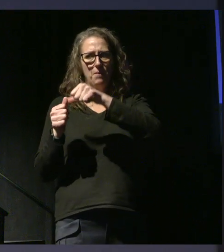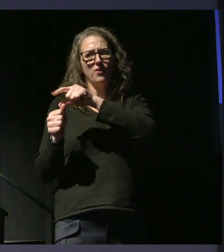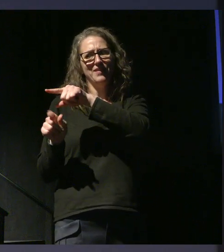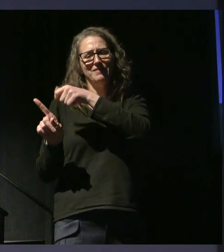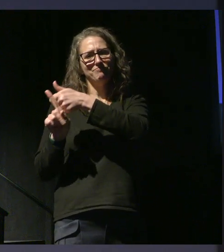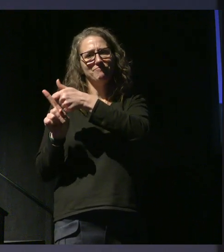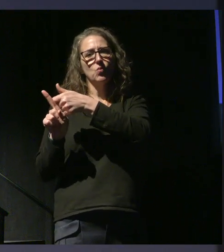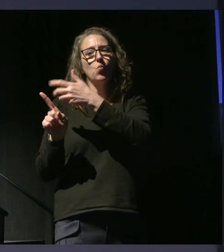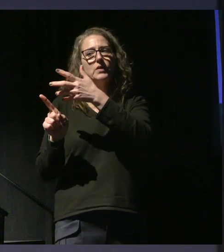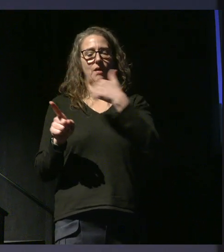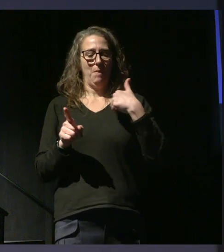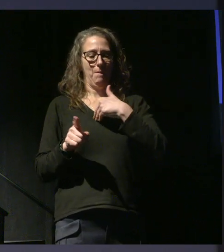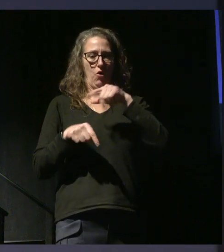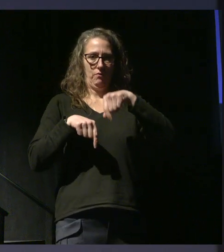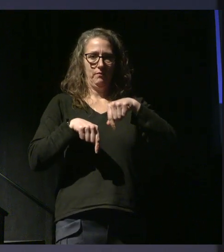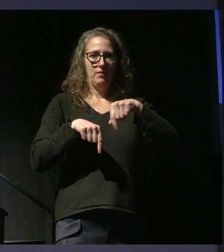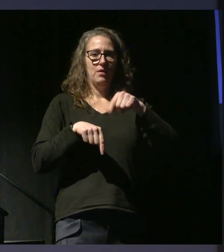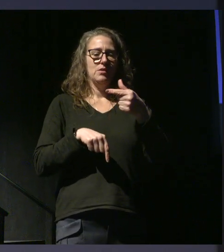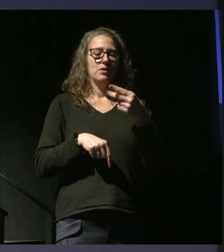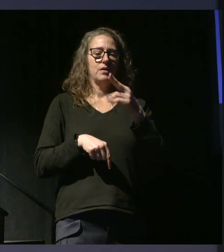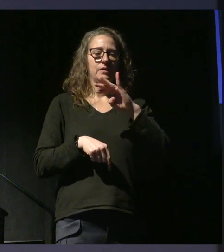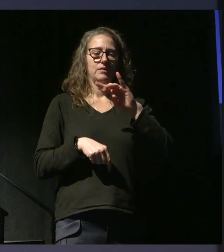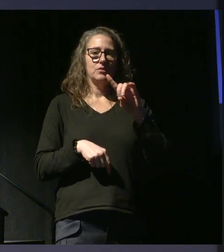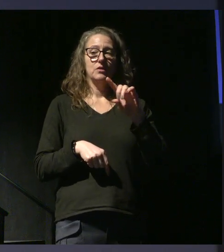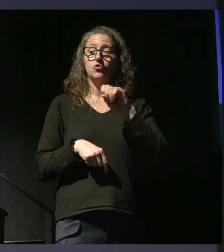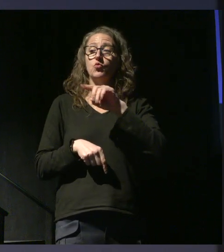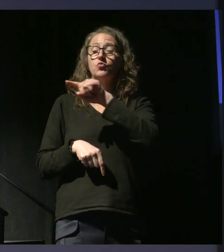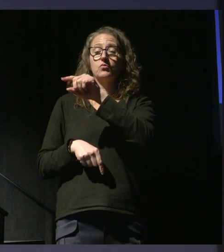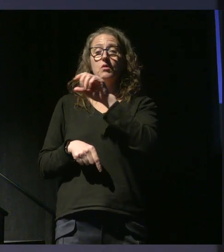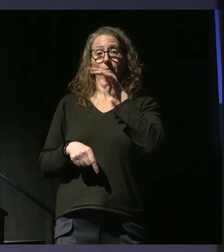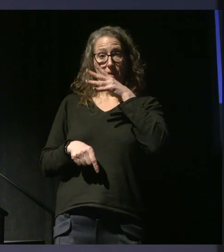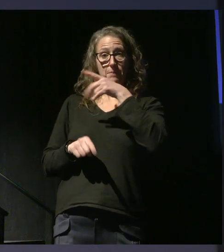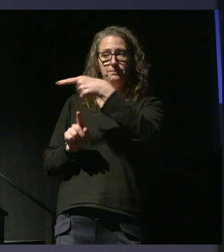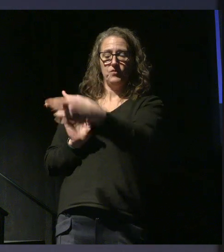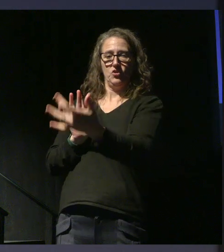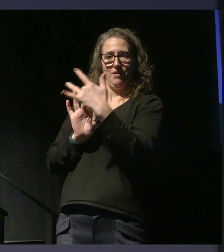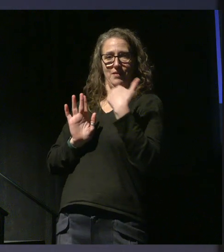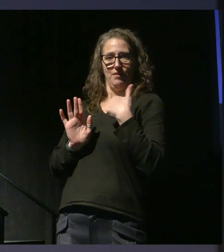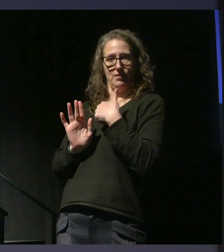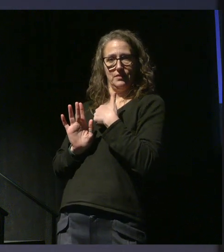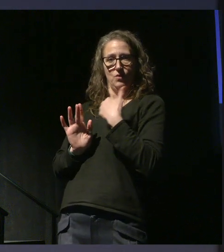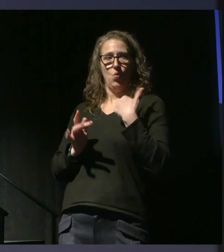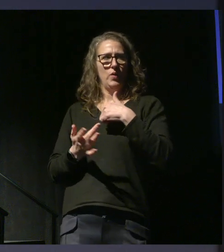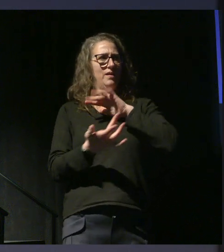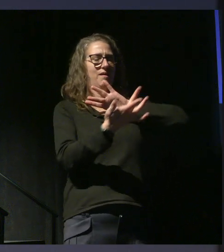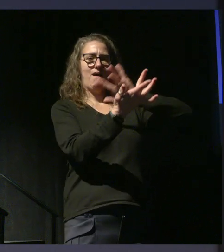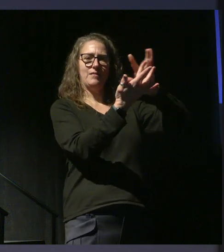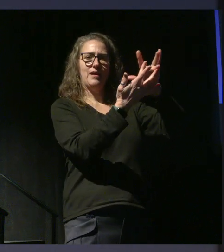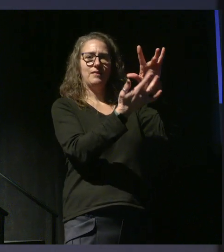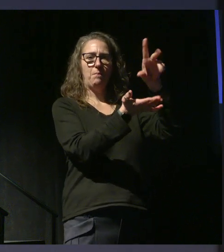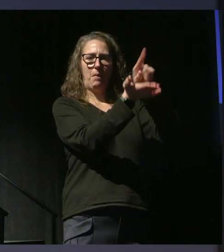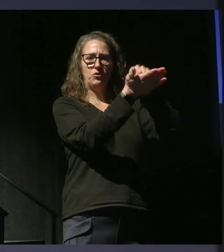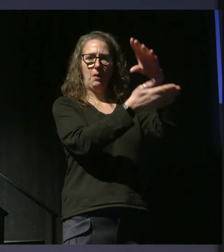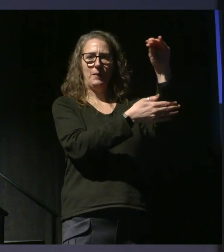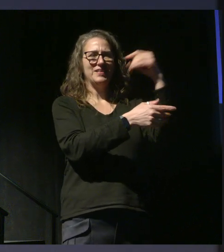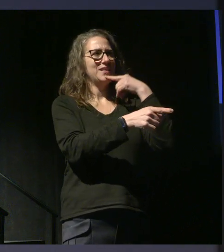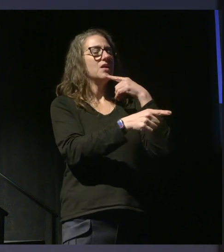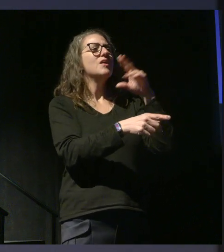a member of the Guild and so she reached out to the guild. We contacted the publisher and said, you absolutely cannot